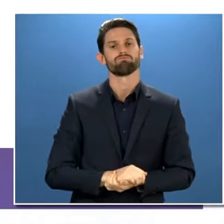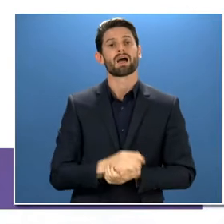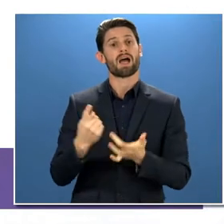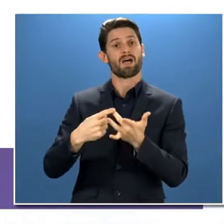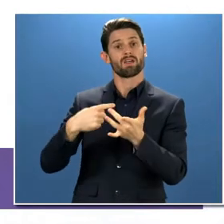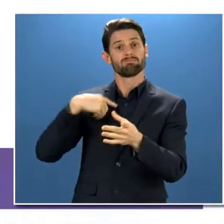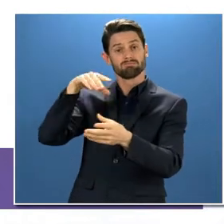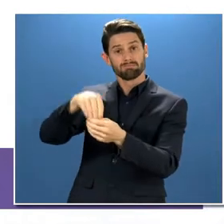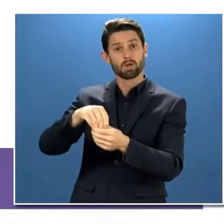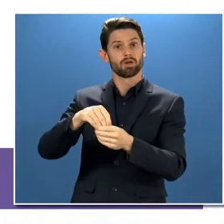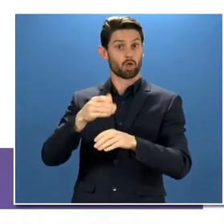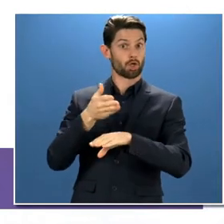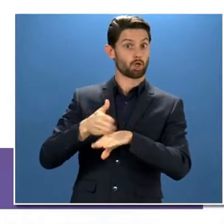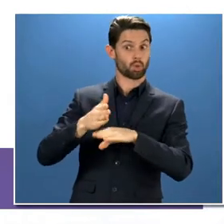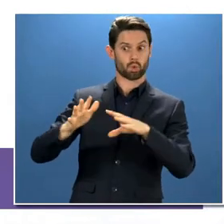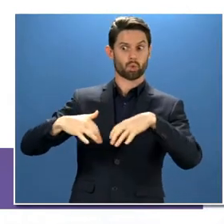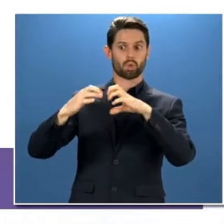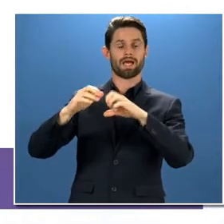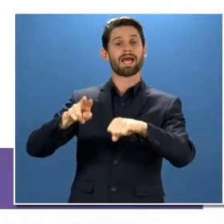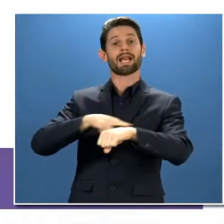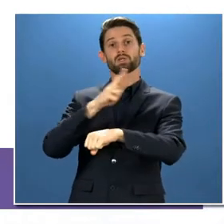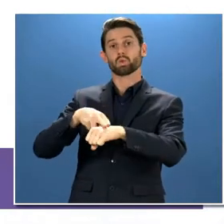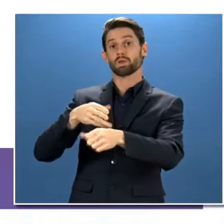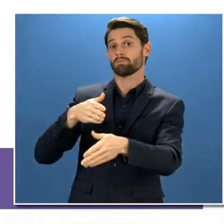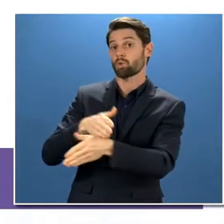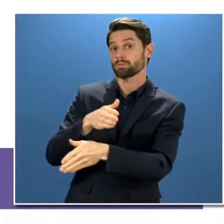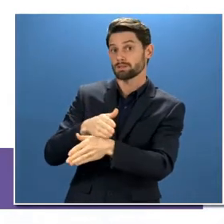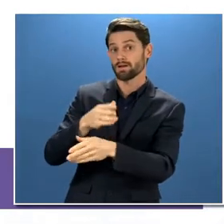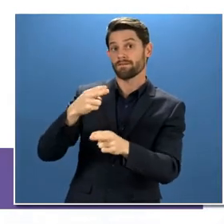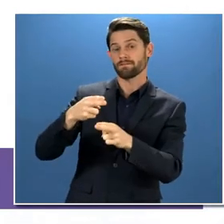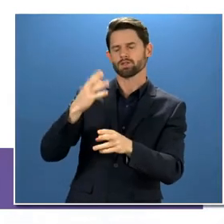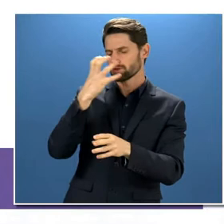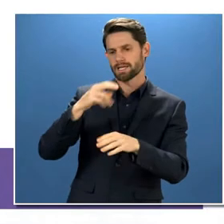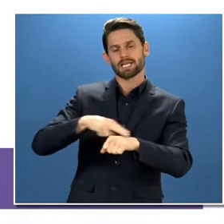on the newly formed National Employment or Disability Employment Committee.